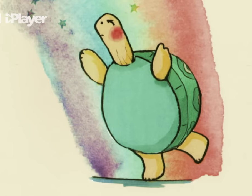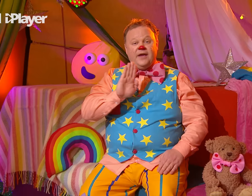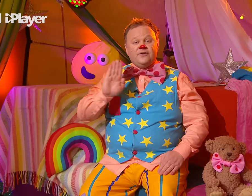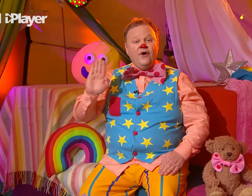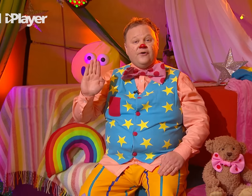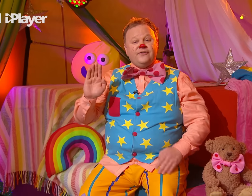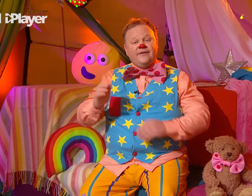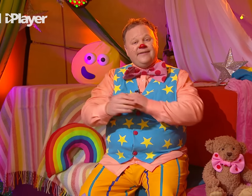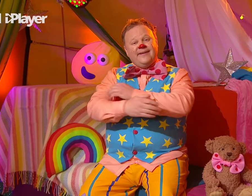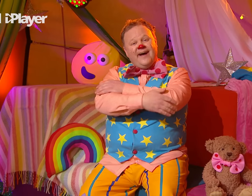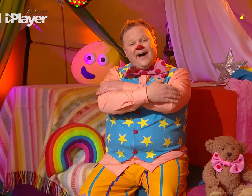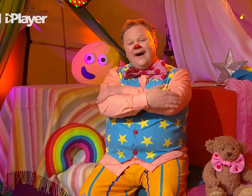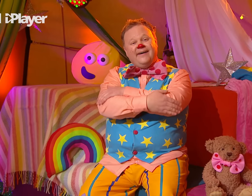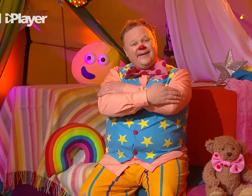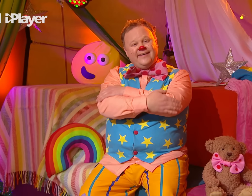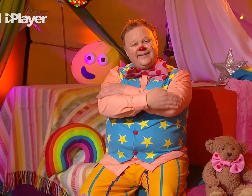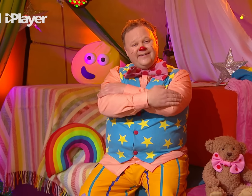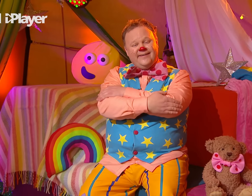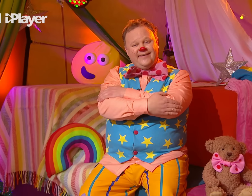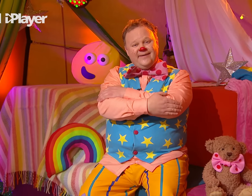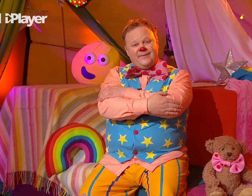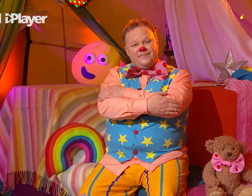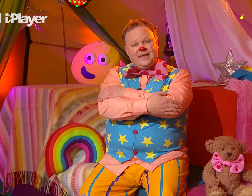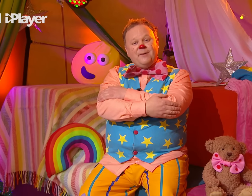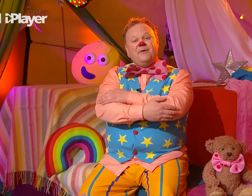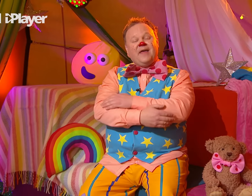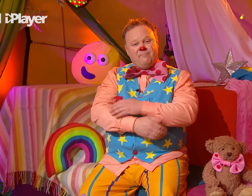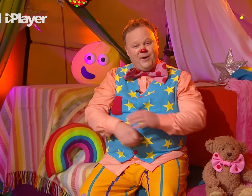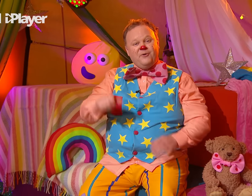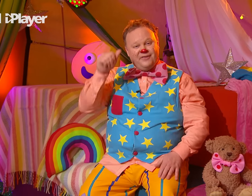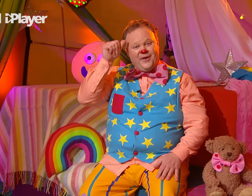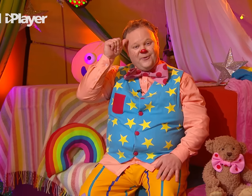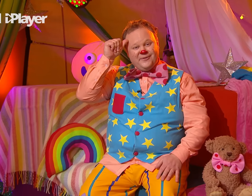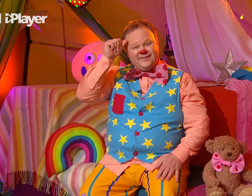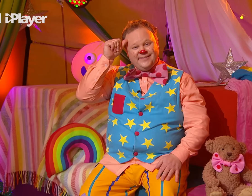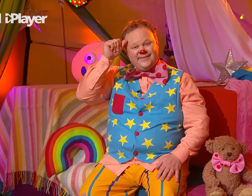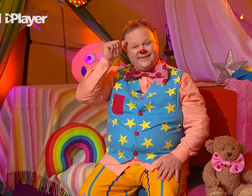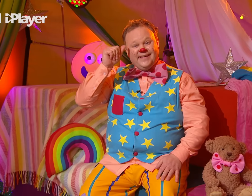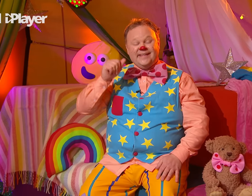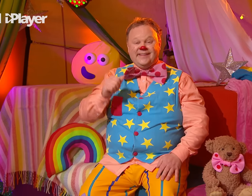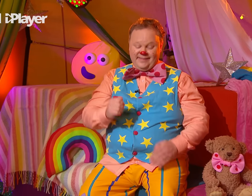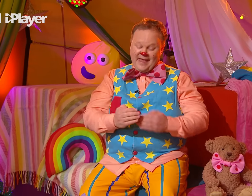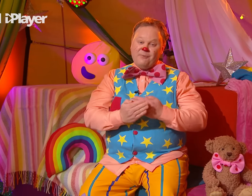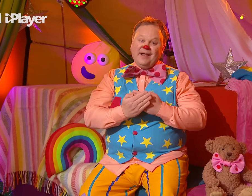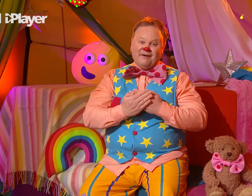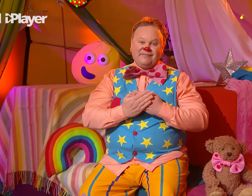they could not hug but they both knew that they were loved